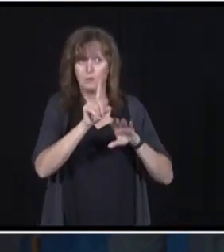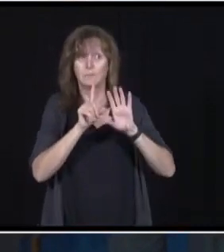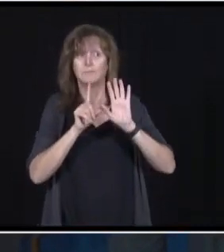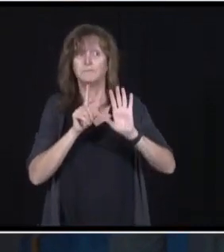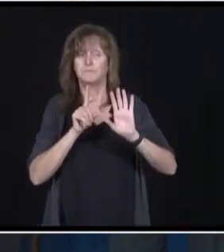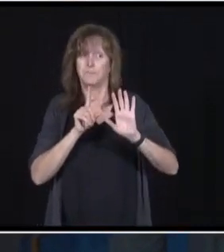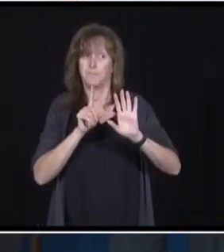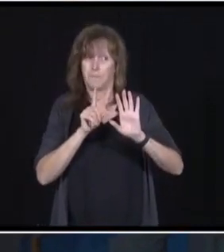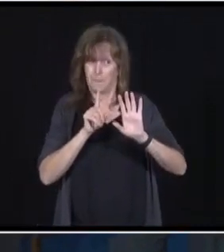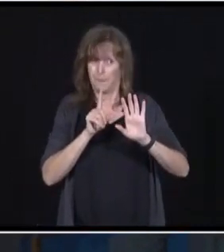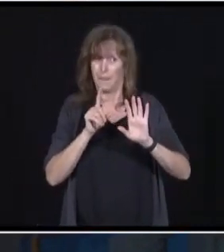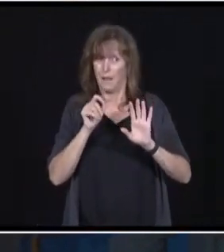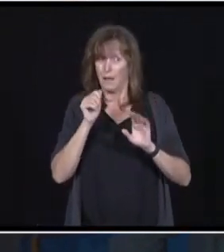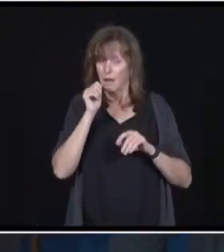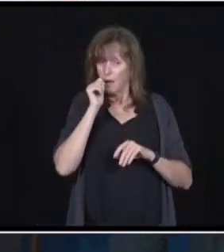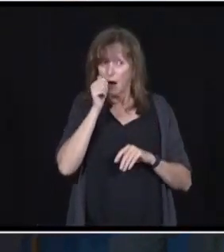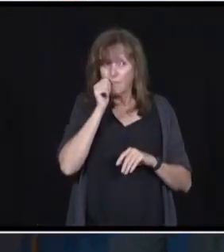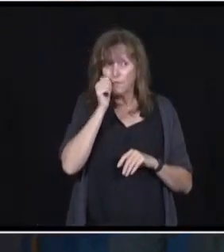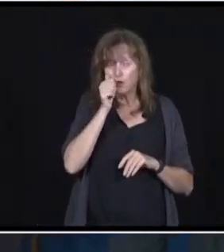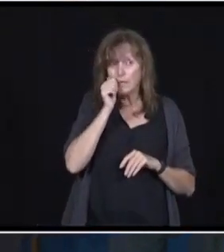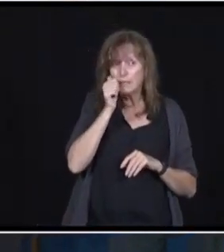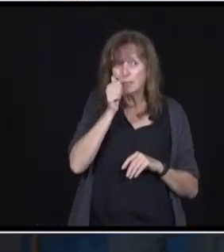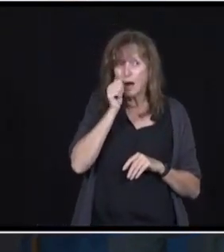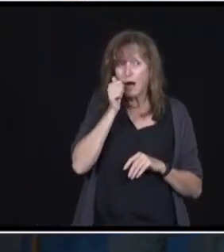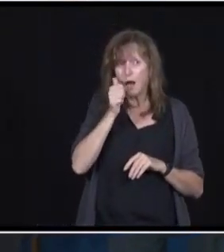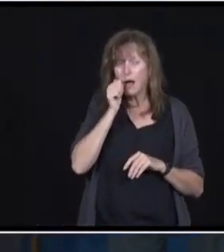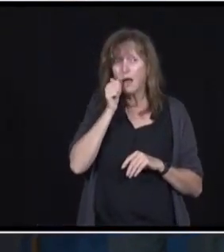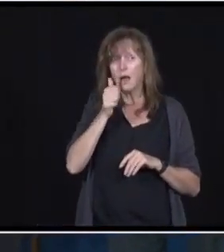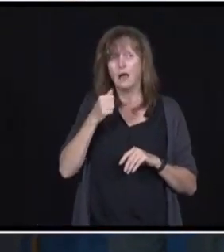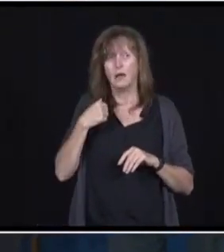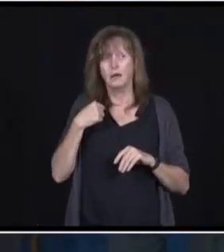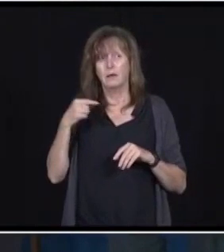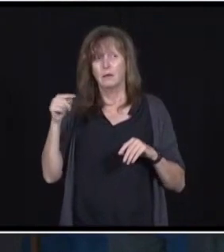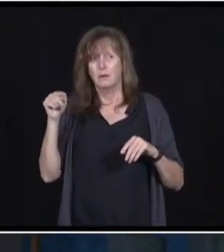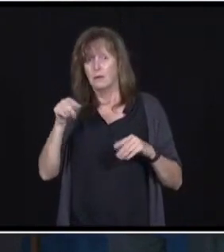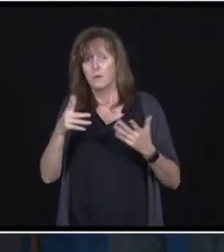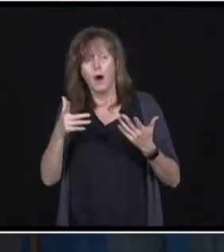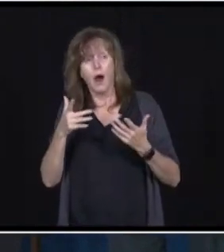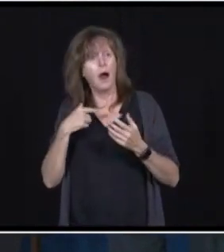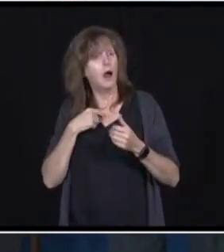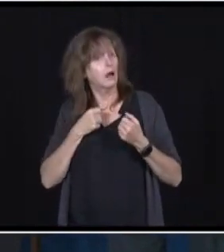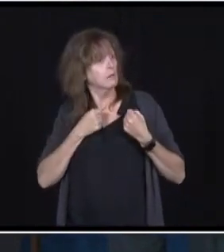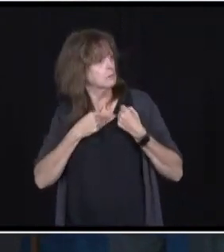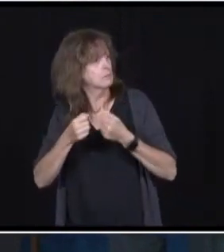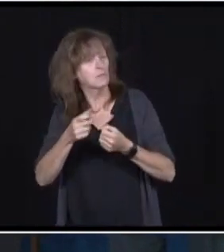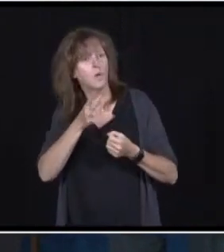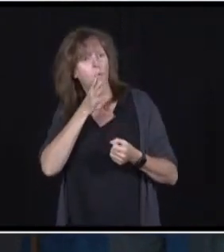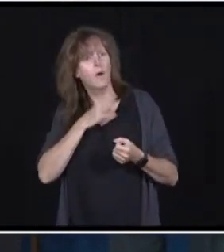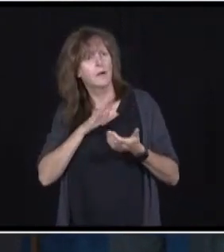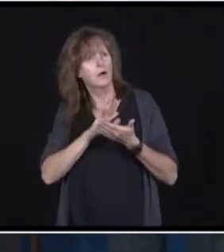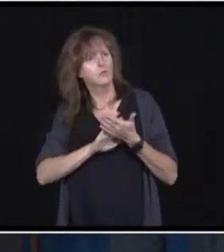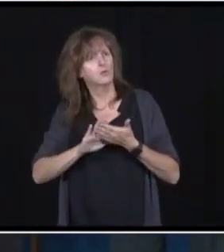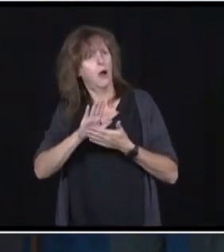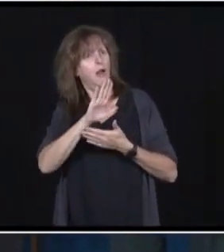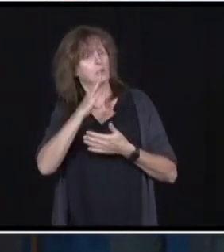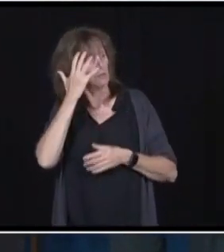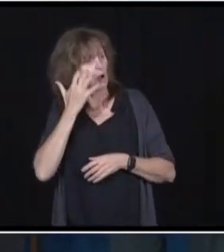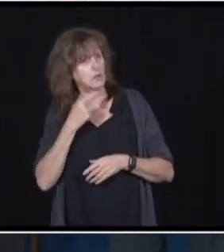I mean, it is going to be a growing problem? I will pass it over to the Minister of Health. But, Robert, I remember, every day when I come in